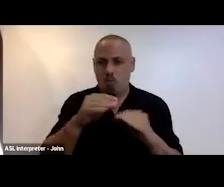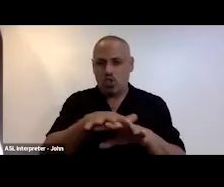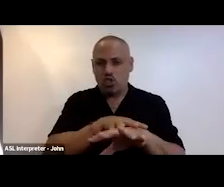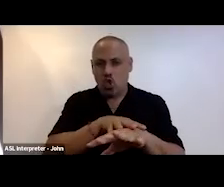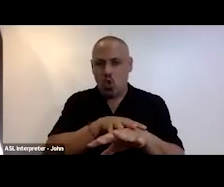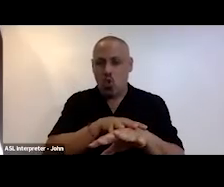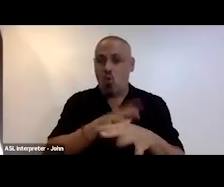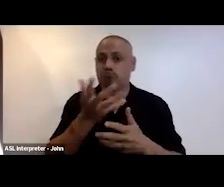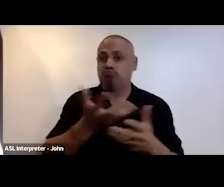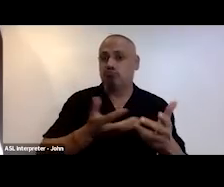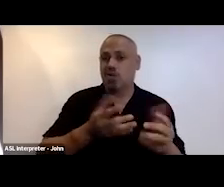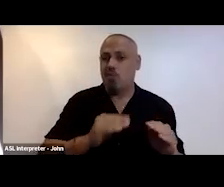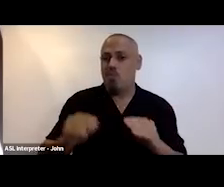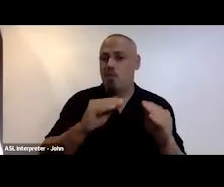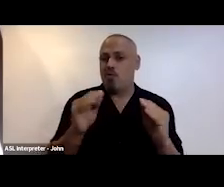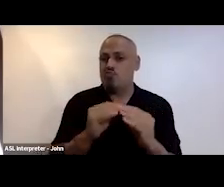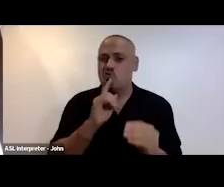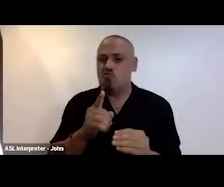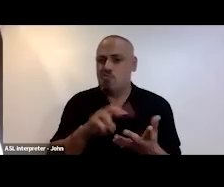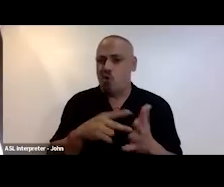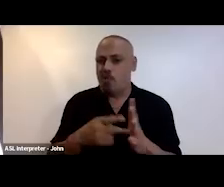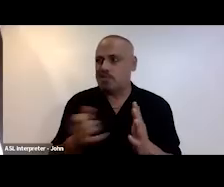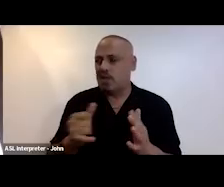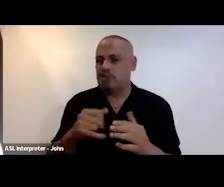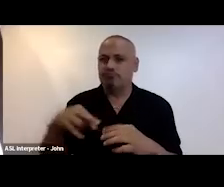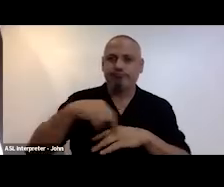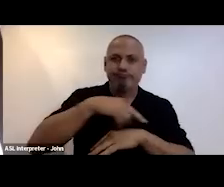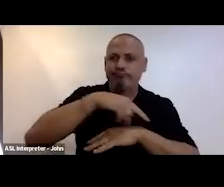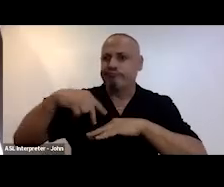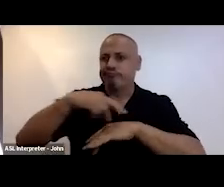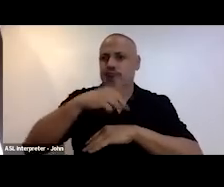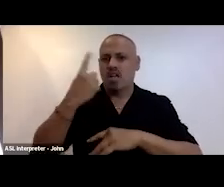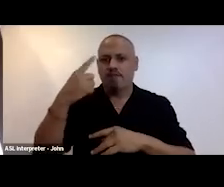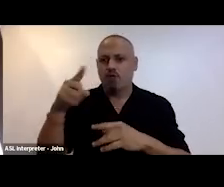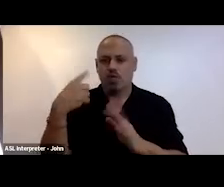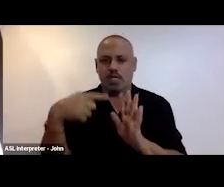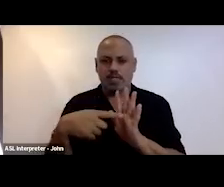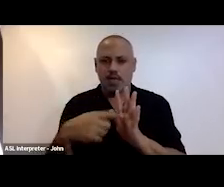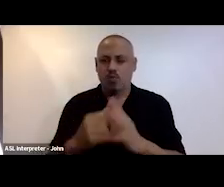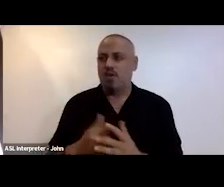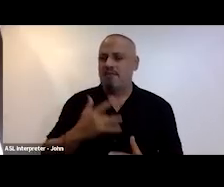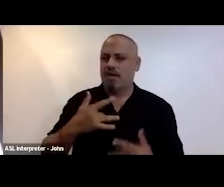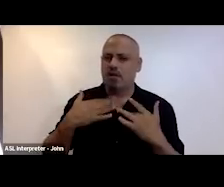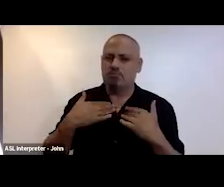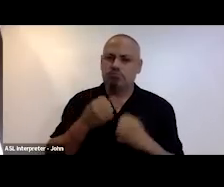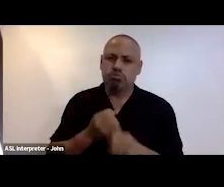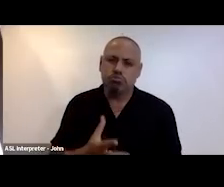or engaging in movements with no real purpose, like pacing for example. Feeling fatigue and having very low energy.